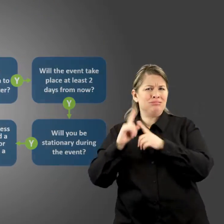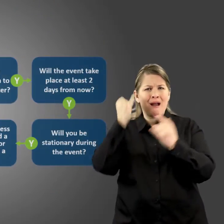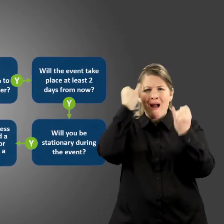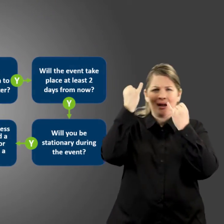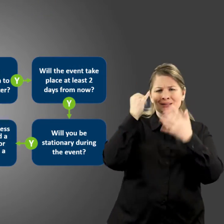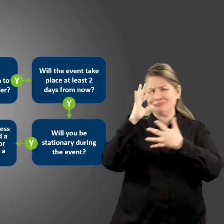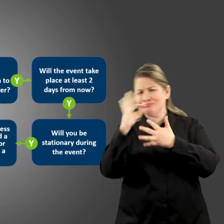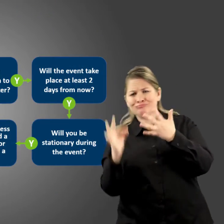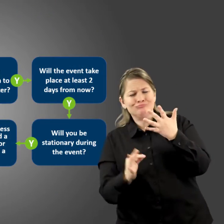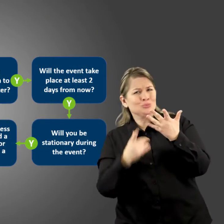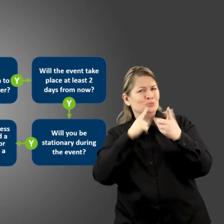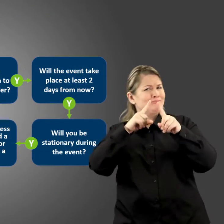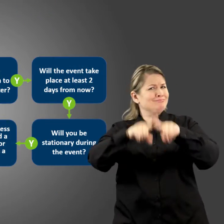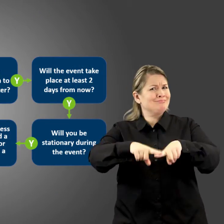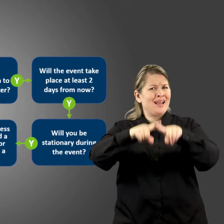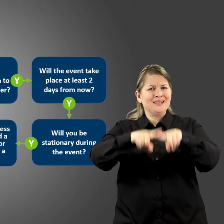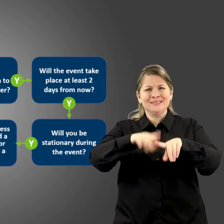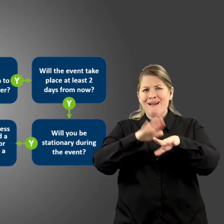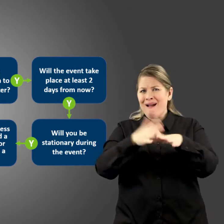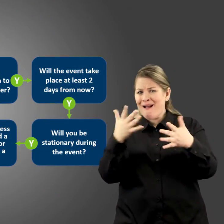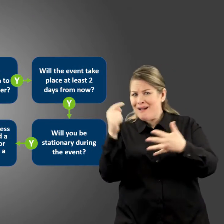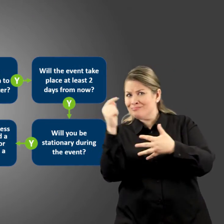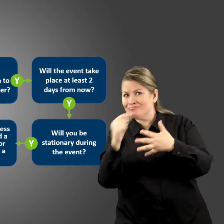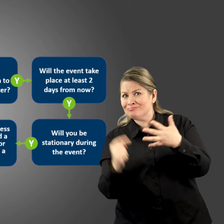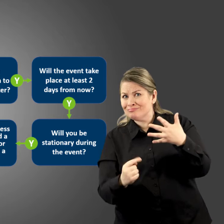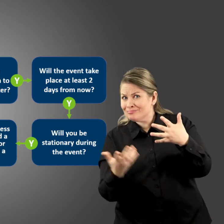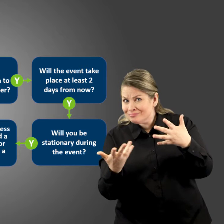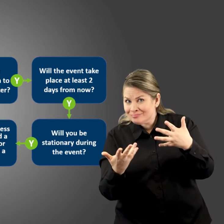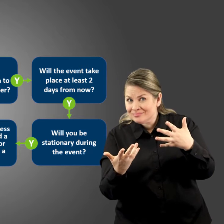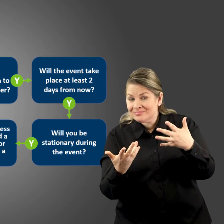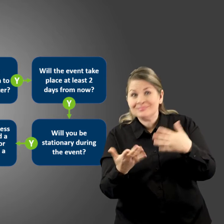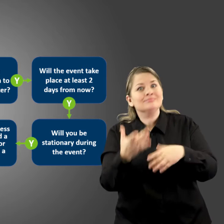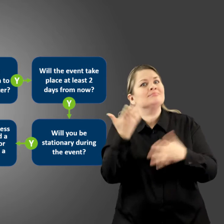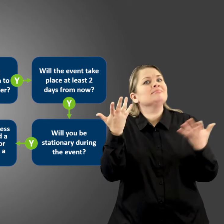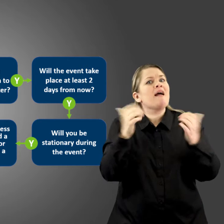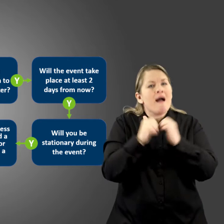The best communications solution will depend on: